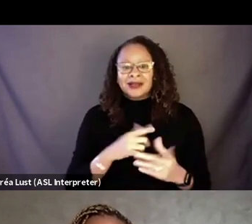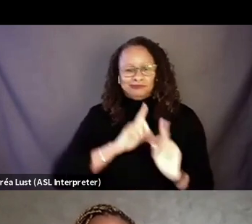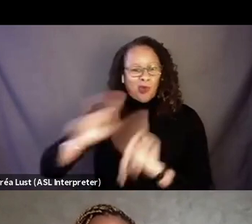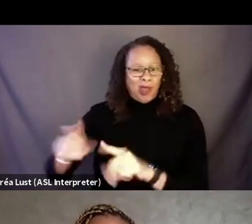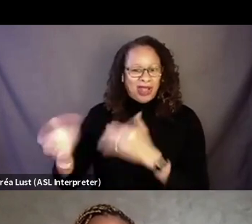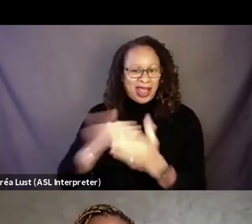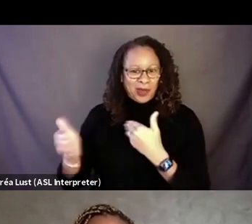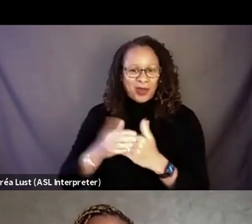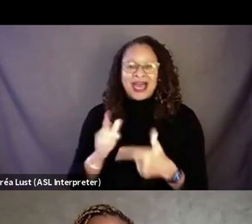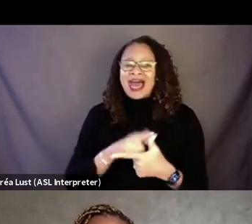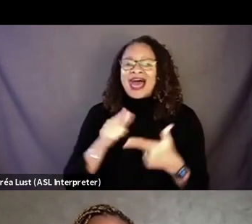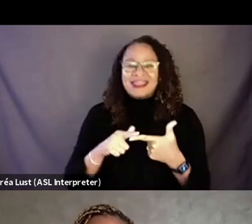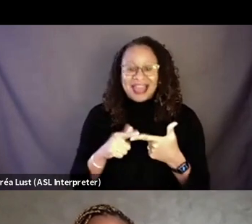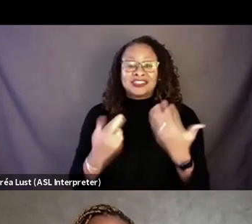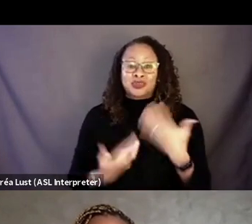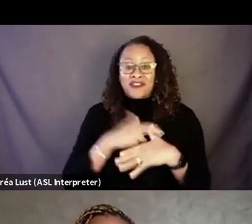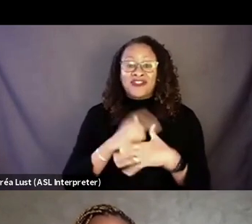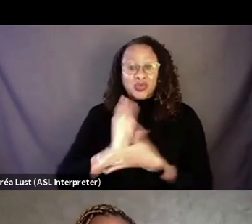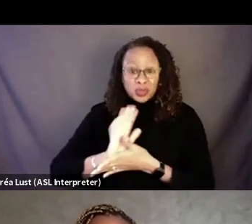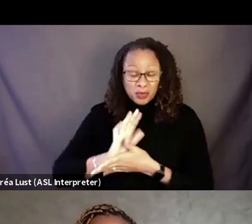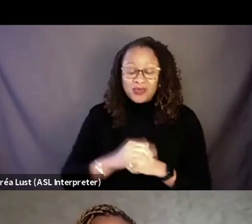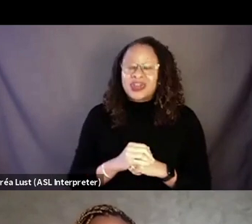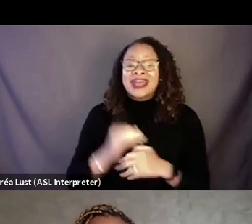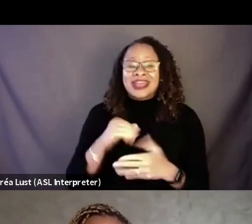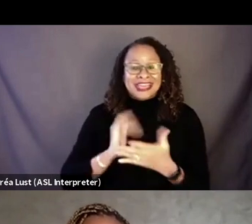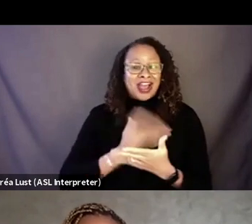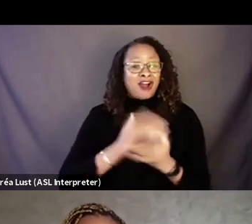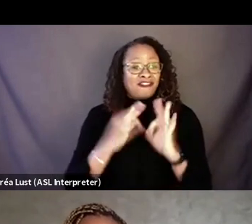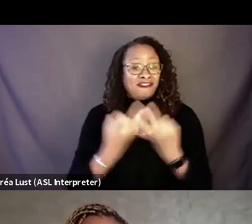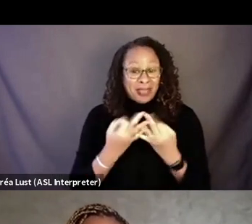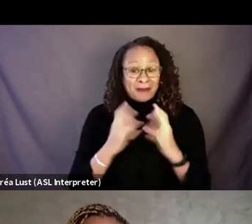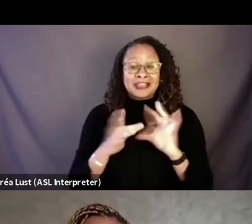the film in our family chat and she's like " Everybody has to watch this, it's so moving